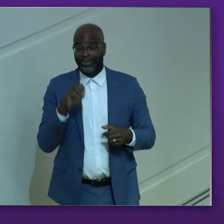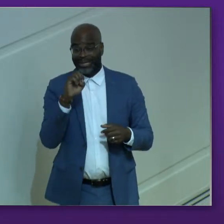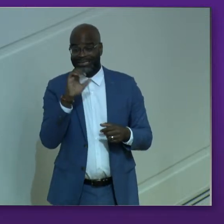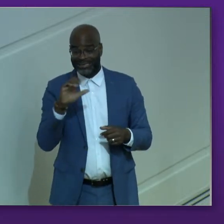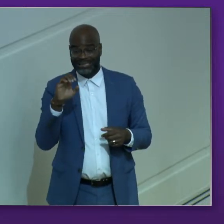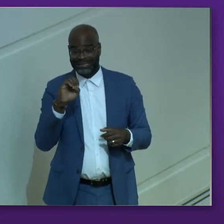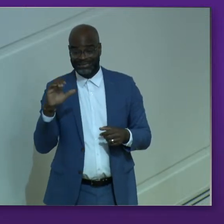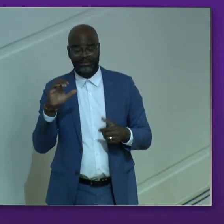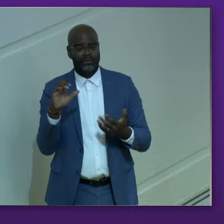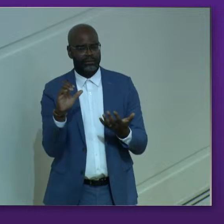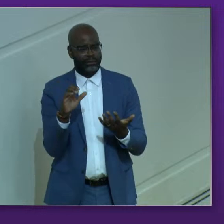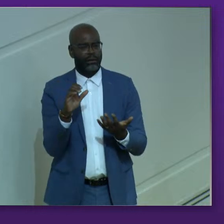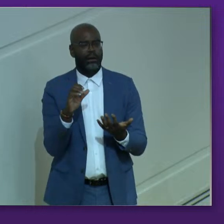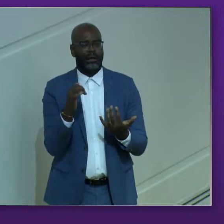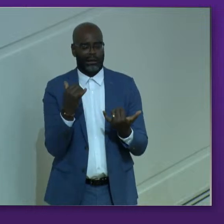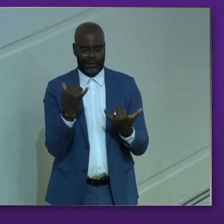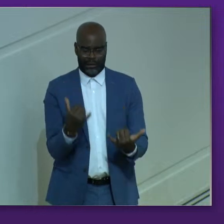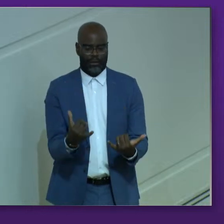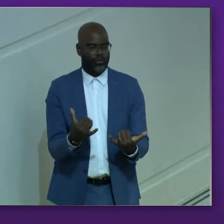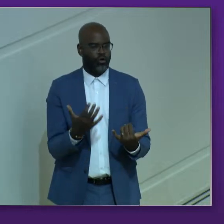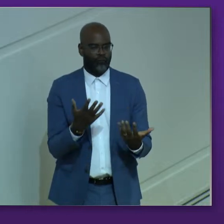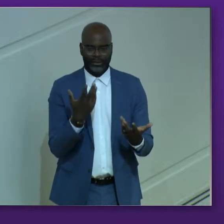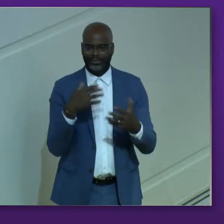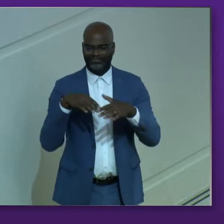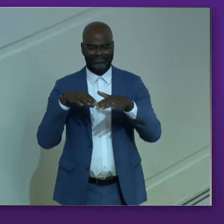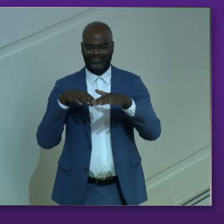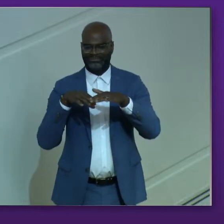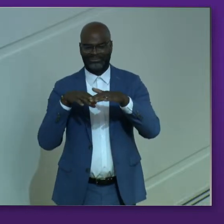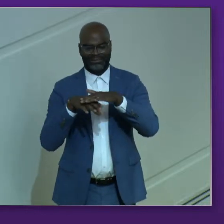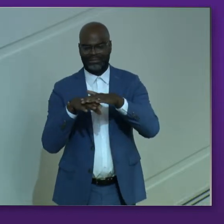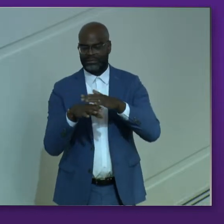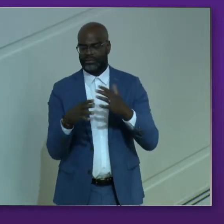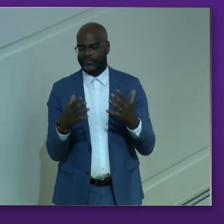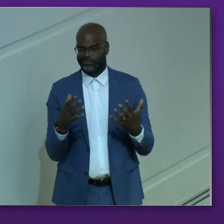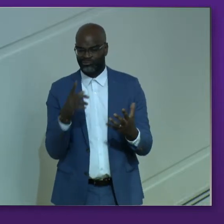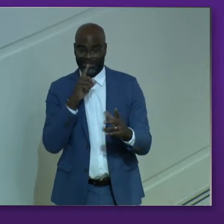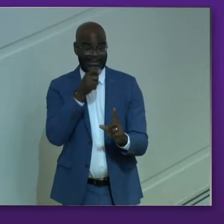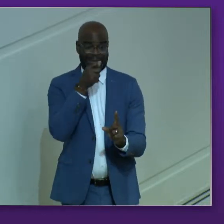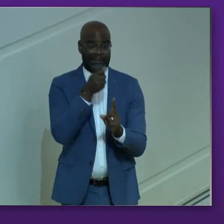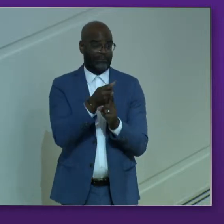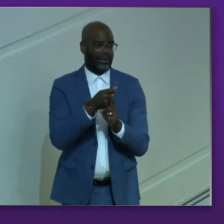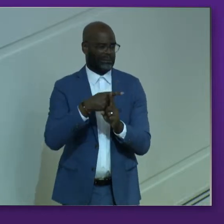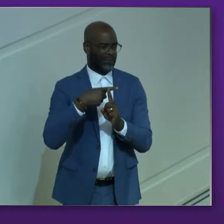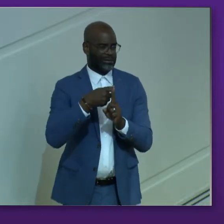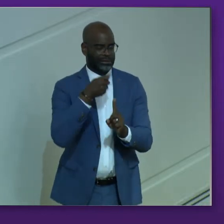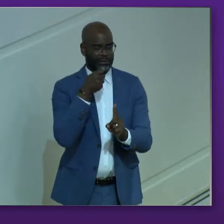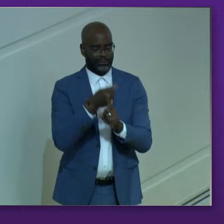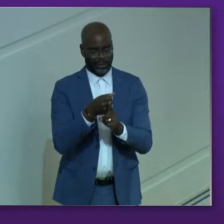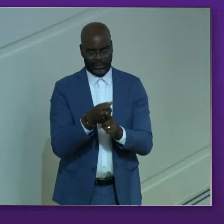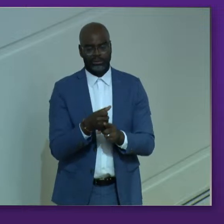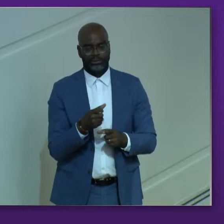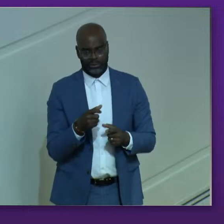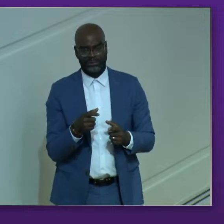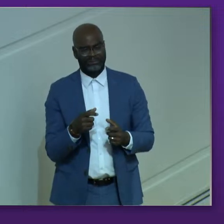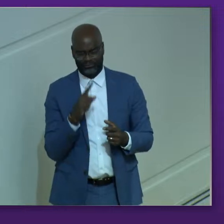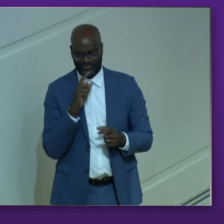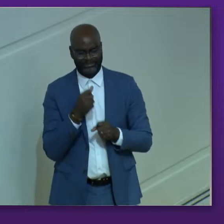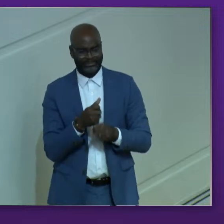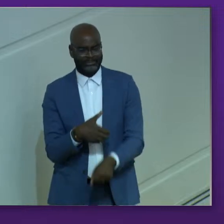MANY YEARS IN THE MAKING. WAS DUE TO THE HARD WORK OF SO MANY PEOPLE IN THIS ROOM OUR FACULTY